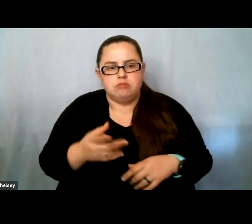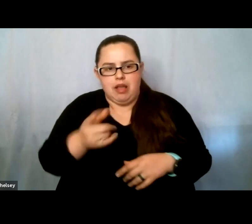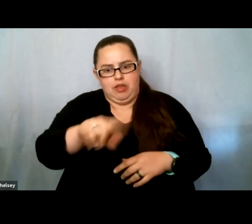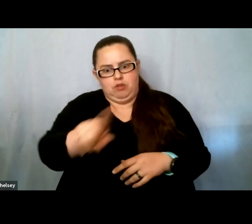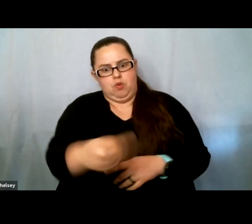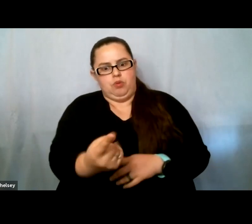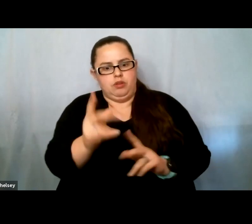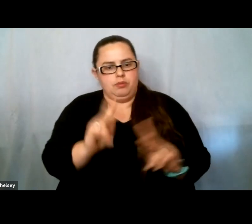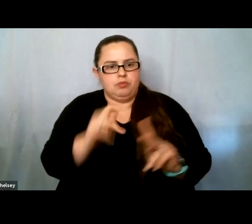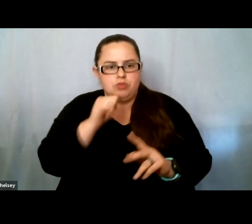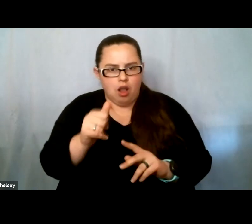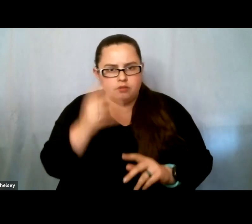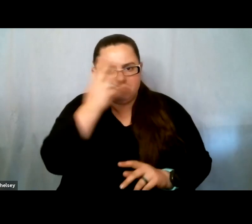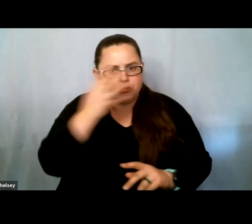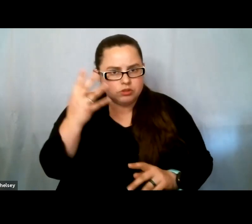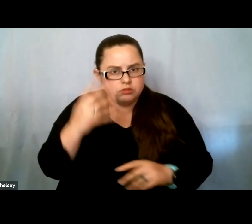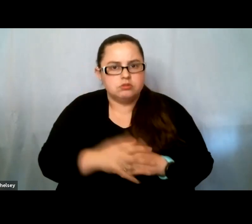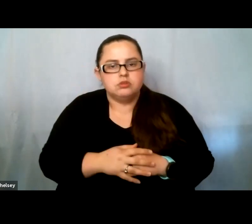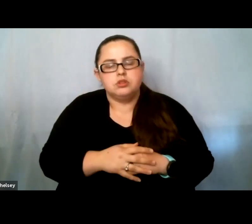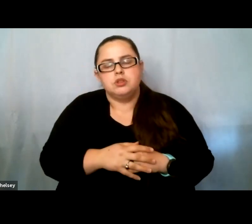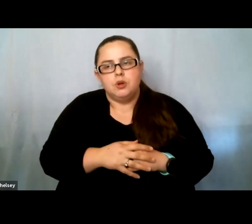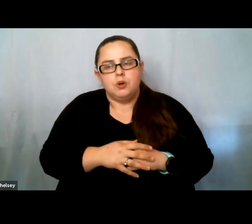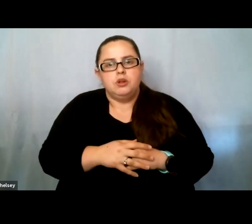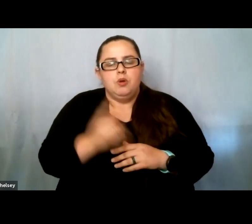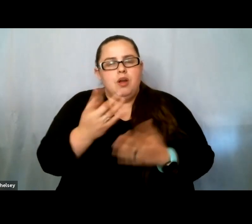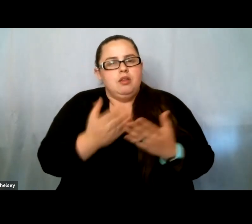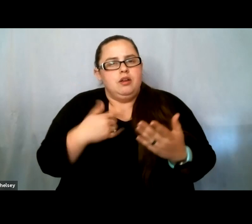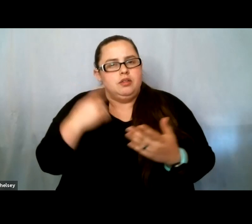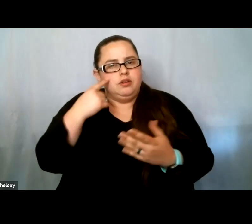immigrants. One of the things though, that I think is important to bring up and it might